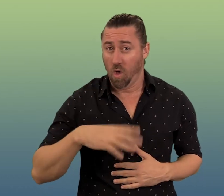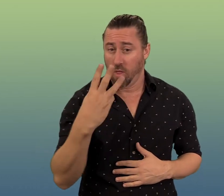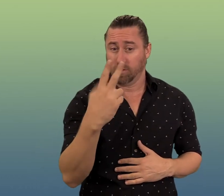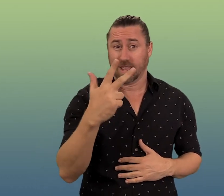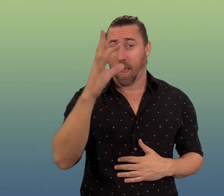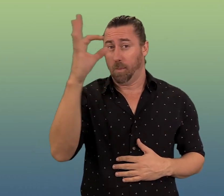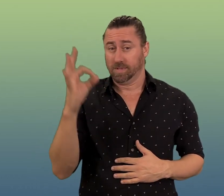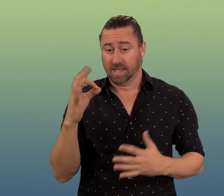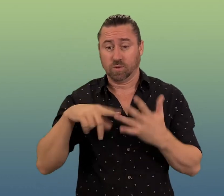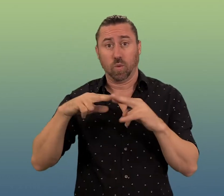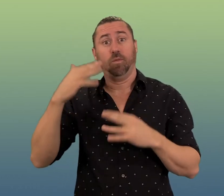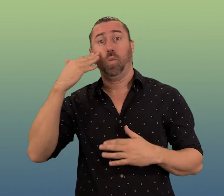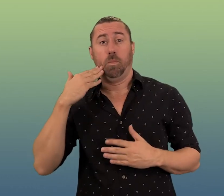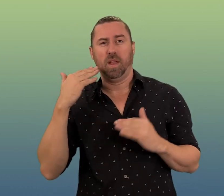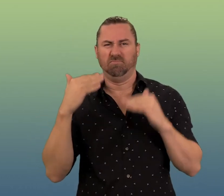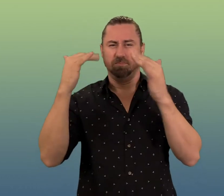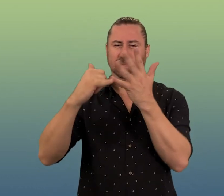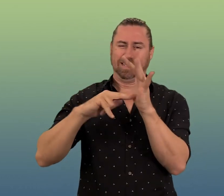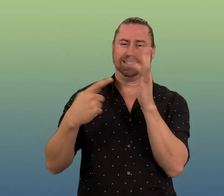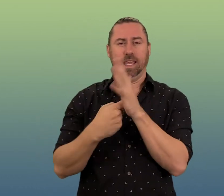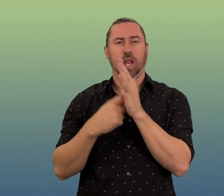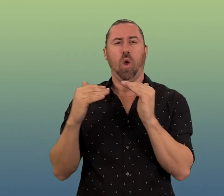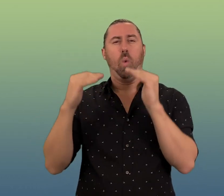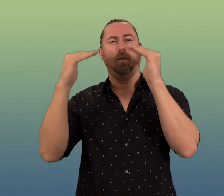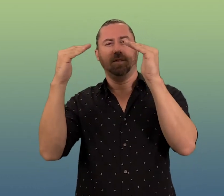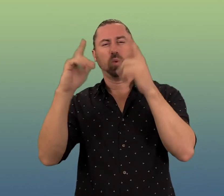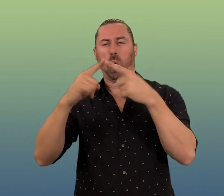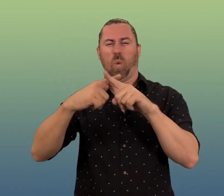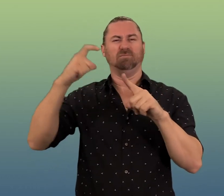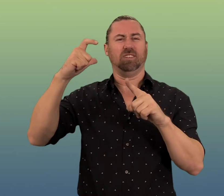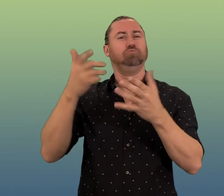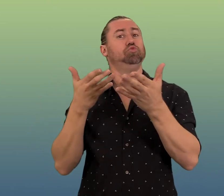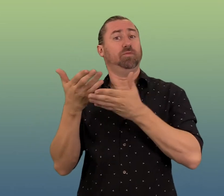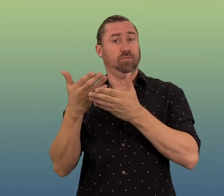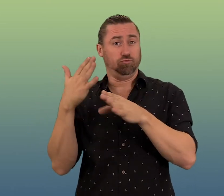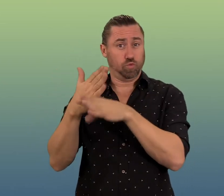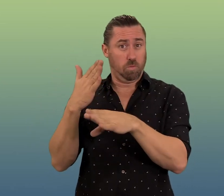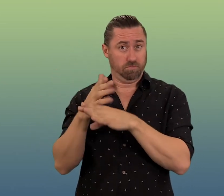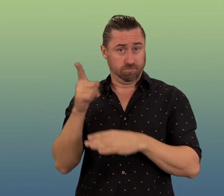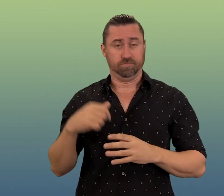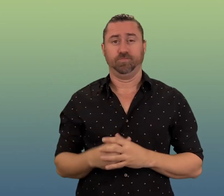38% of all women in all senior officer/ senior executive service roles.